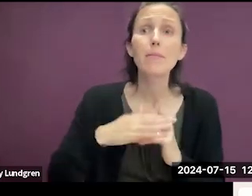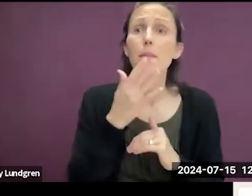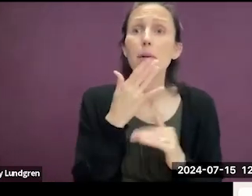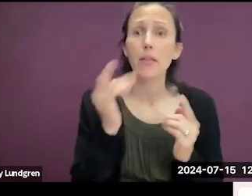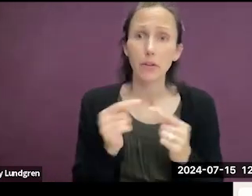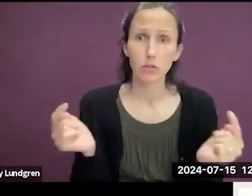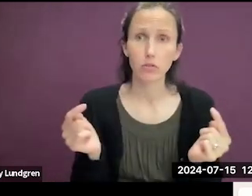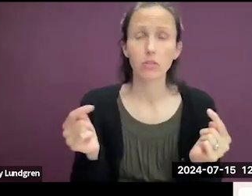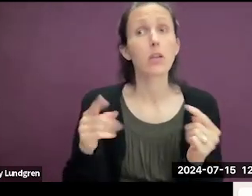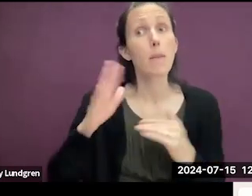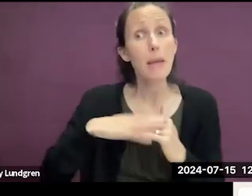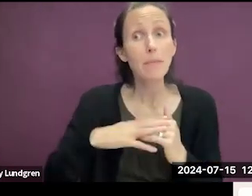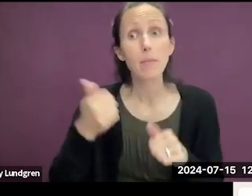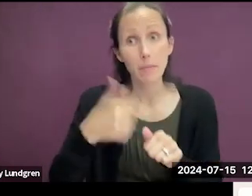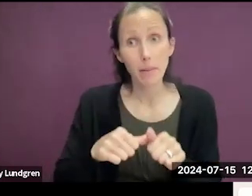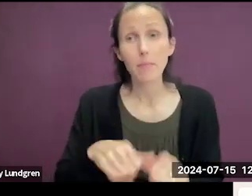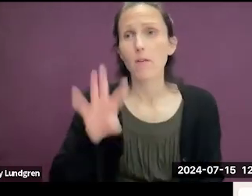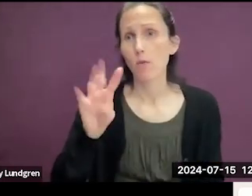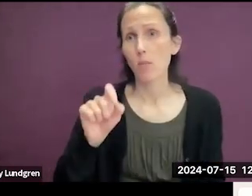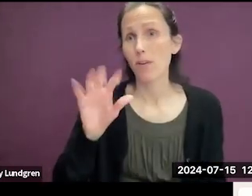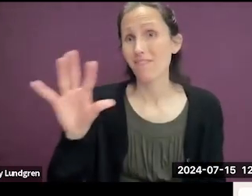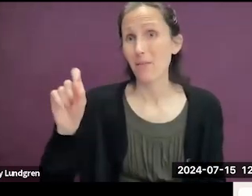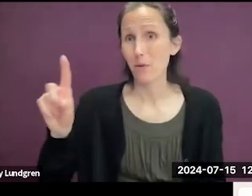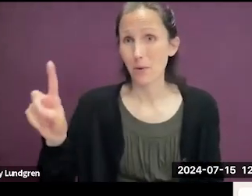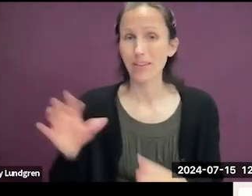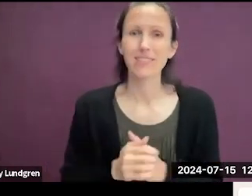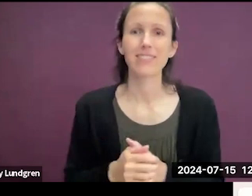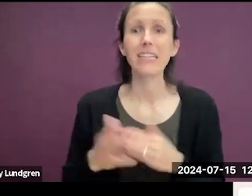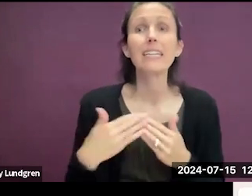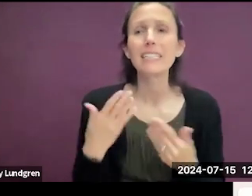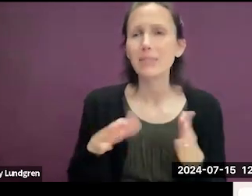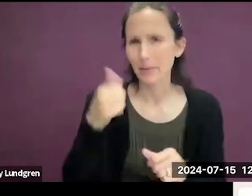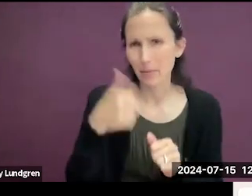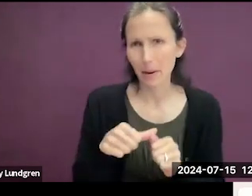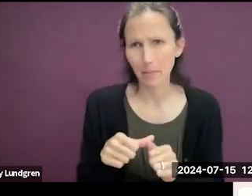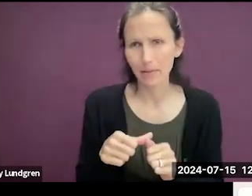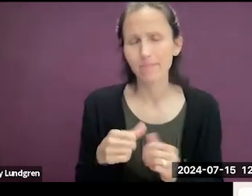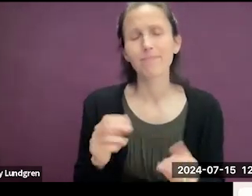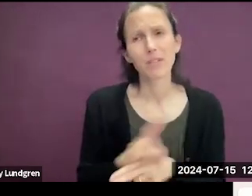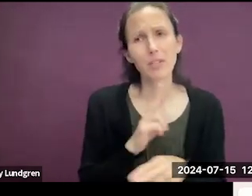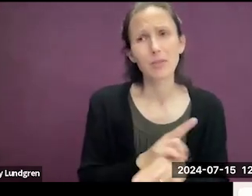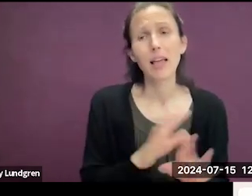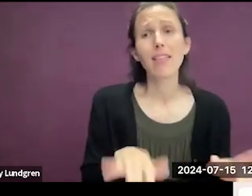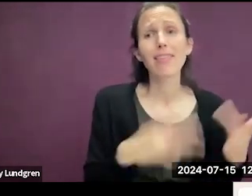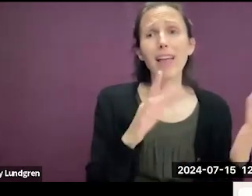of 4.5 to 1. But an easy way to remember this is just to use light text on a dark background